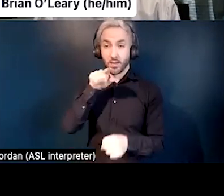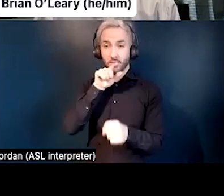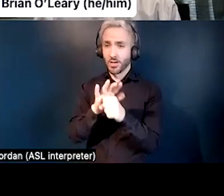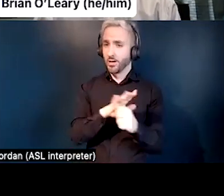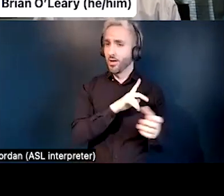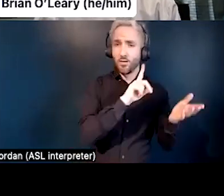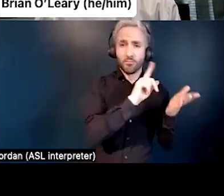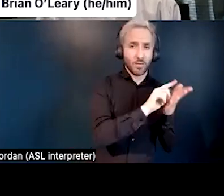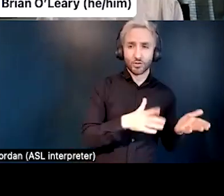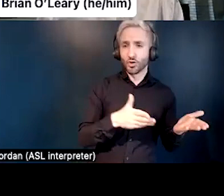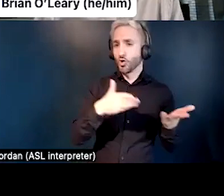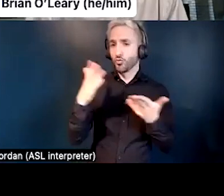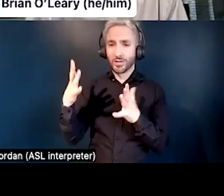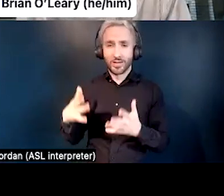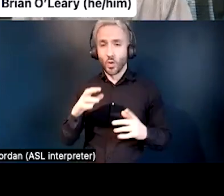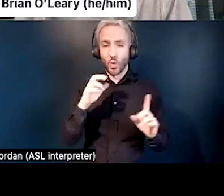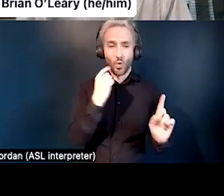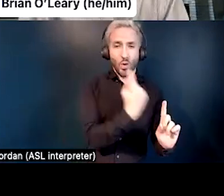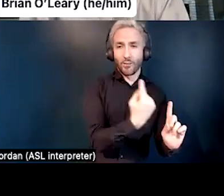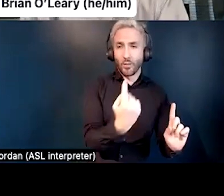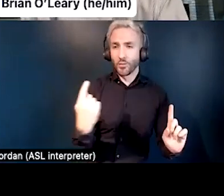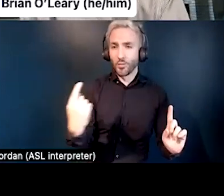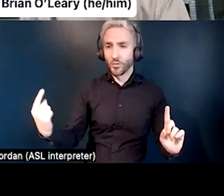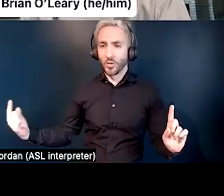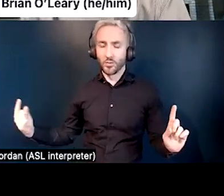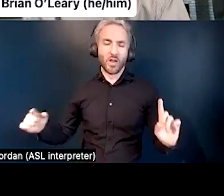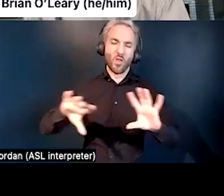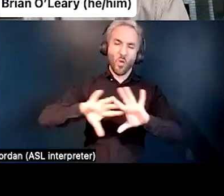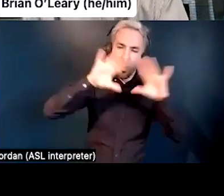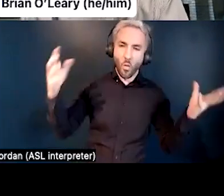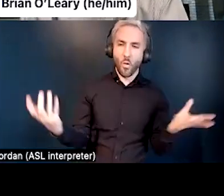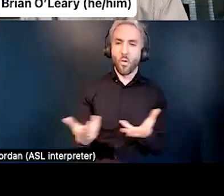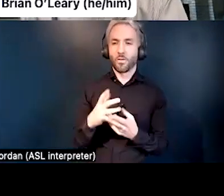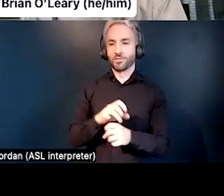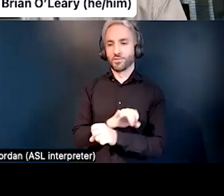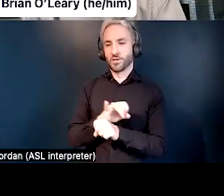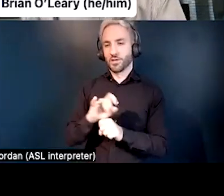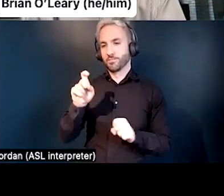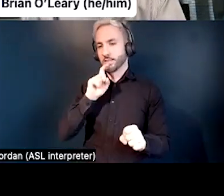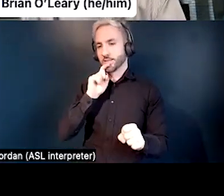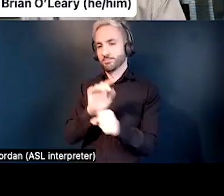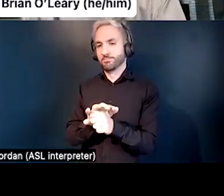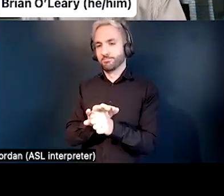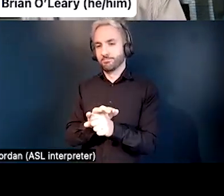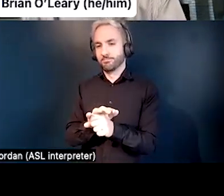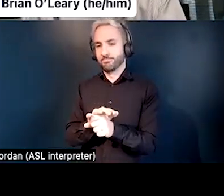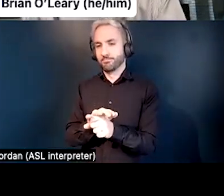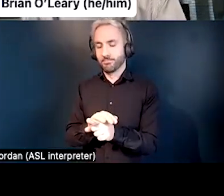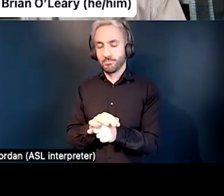retailers or libraries. It's the entire industry. And we might have a stage structure for that.